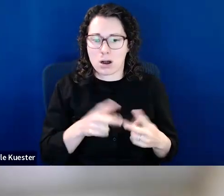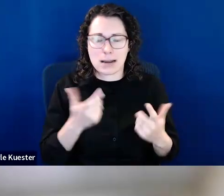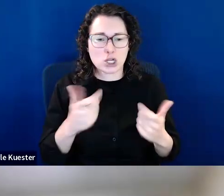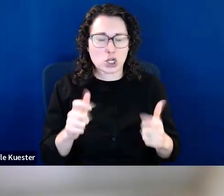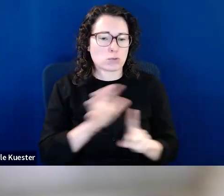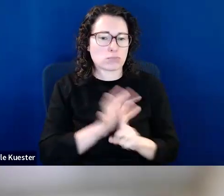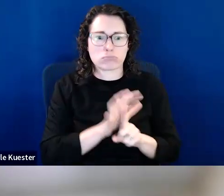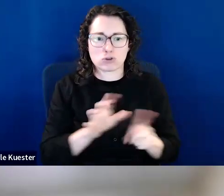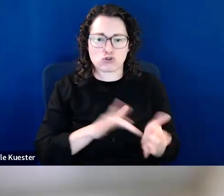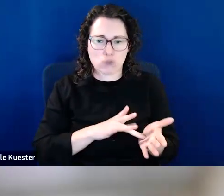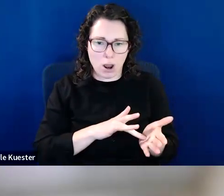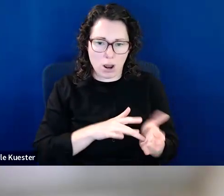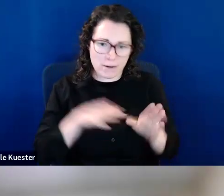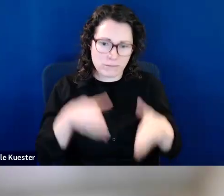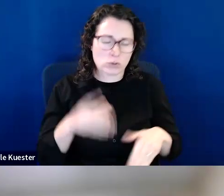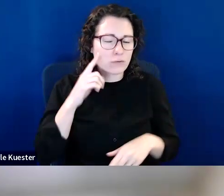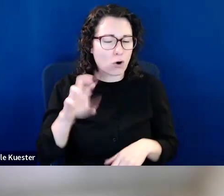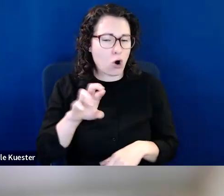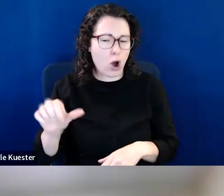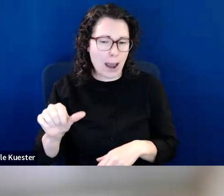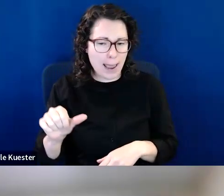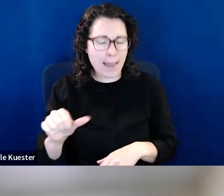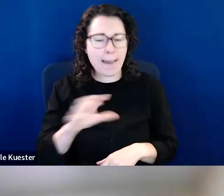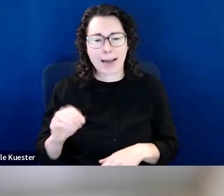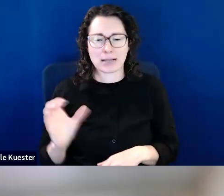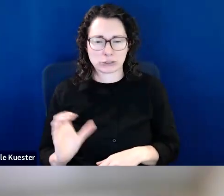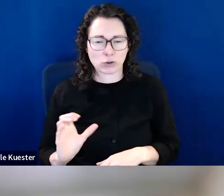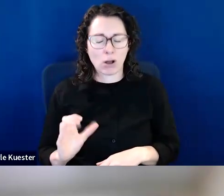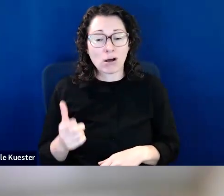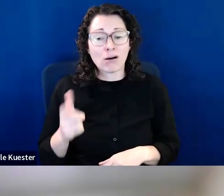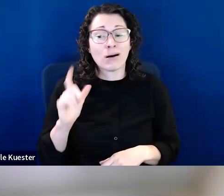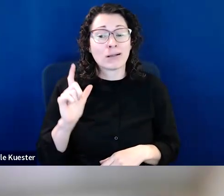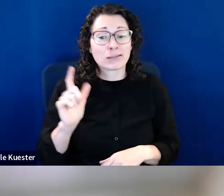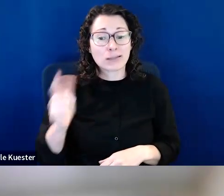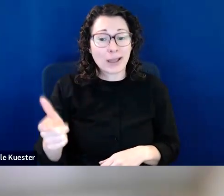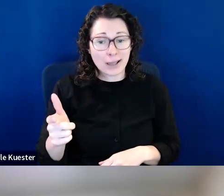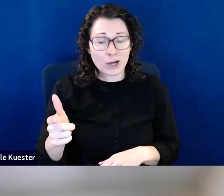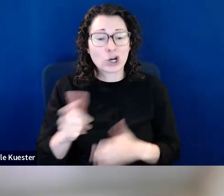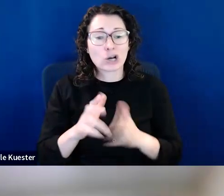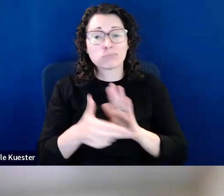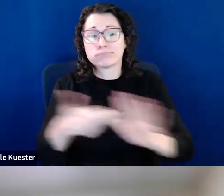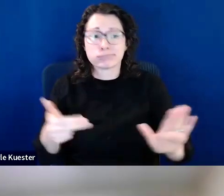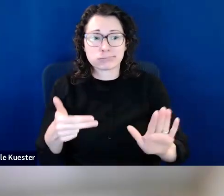drugs focused on rheumatoid arthritis and cholesterol later gained orphan drug designation.